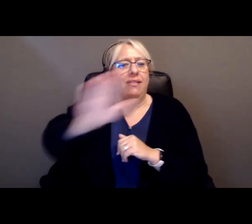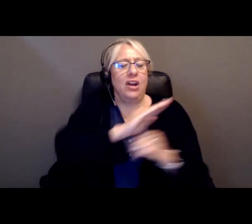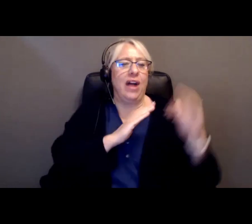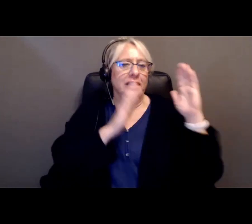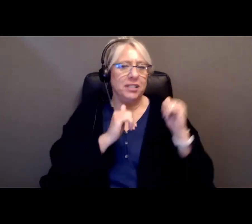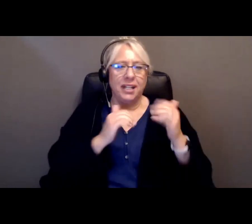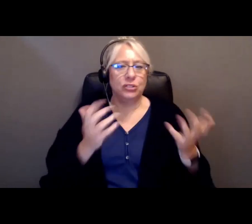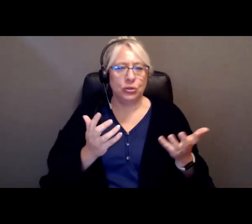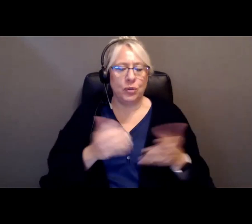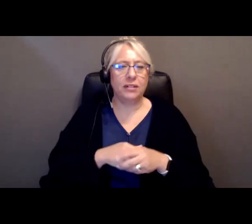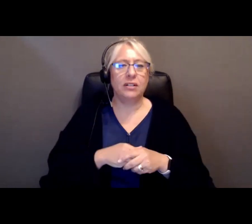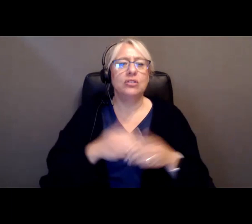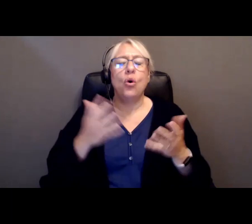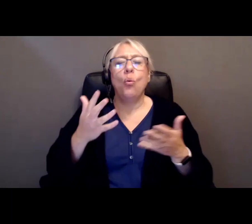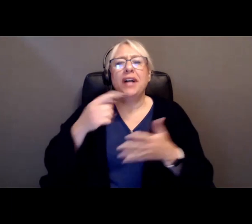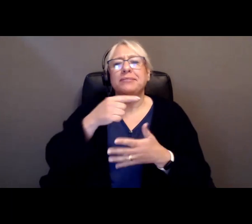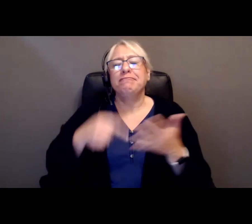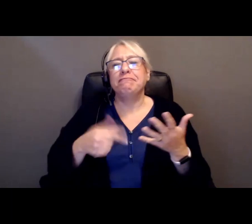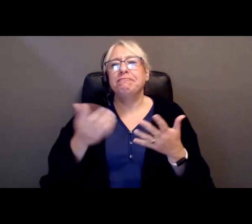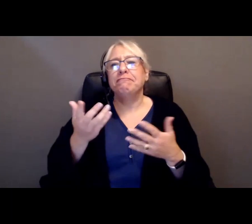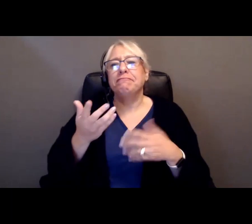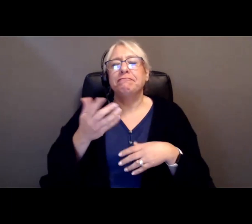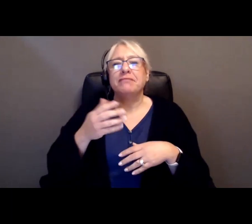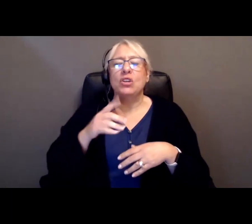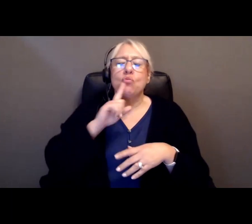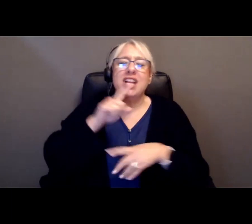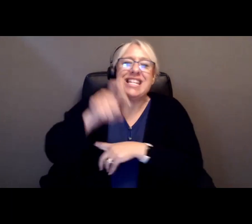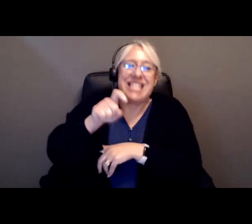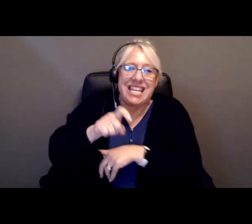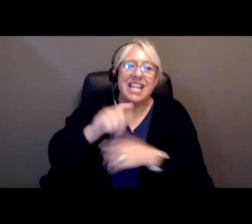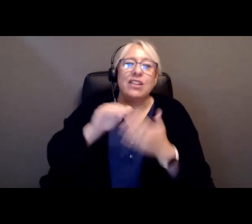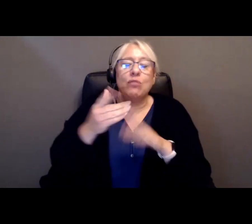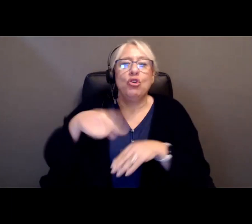So, what are the pressing needs in our community right now that the research